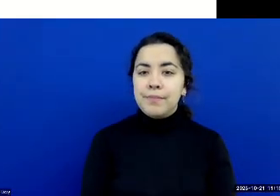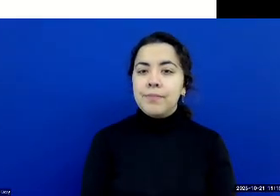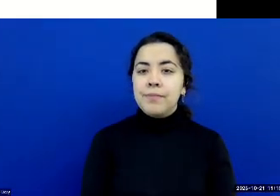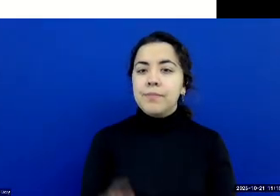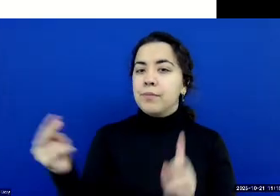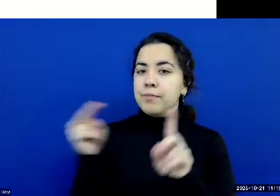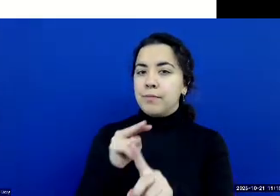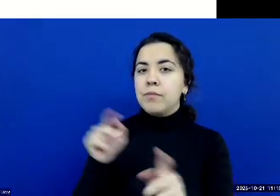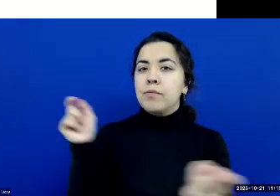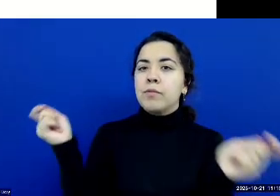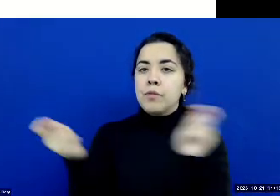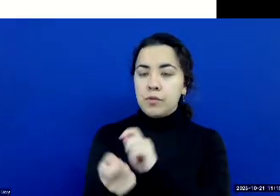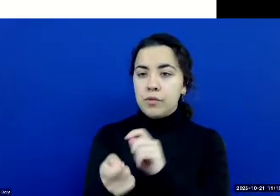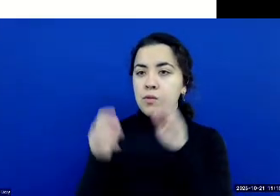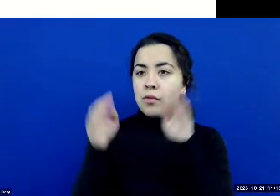Kathleen DeForest: So, shifting the perspective.